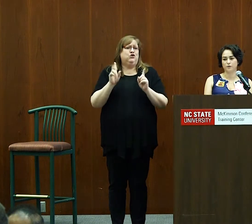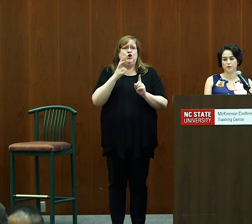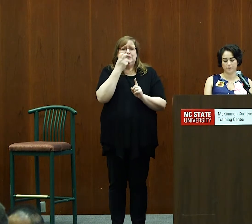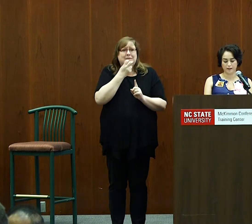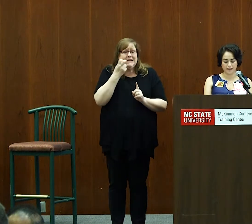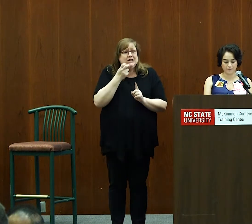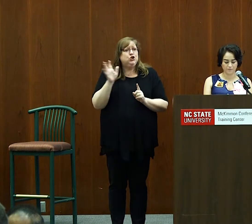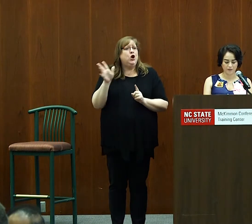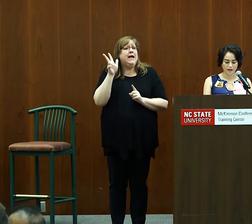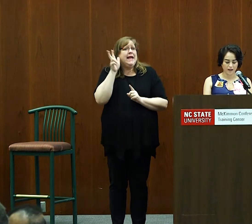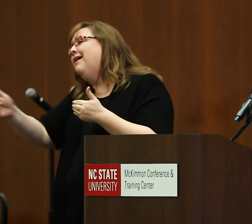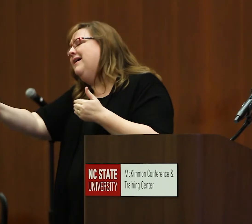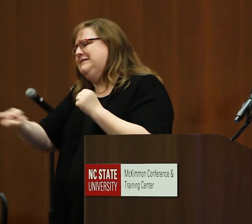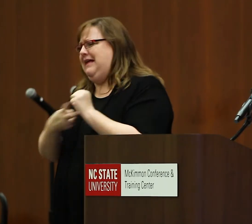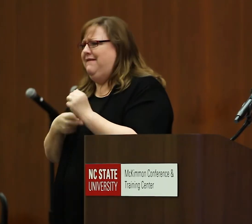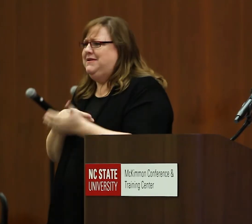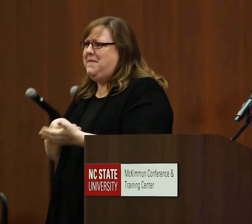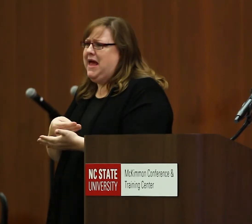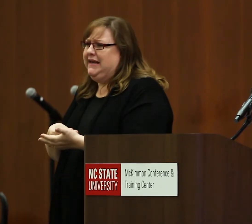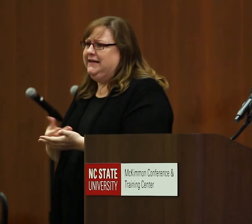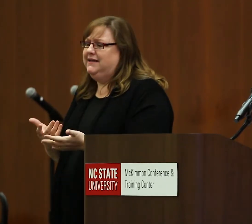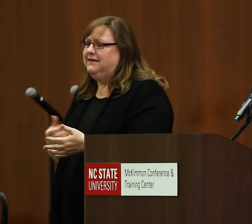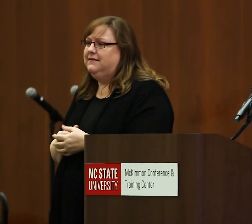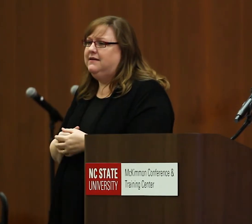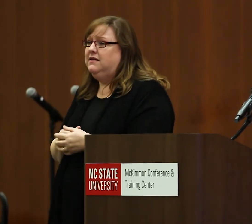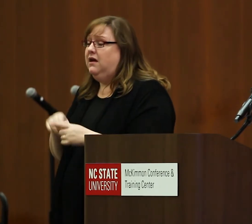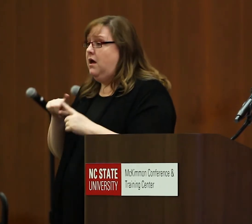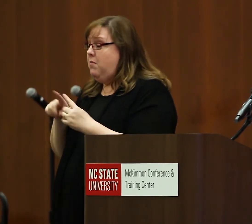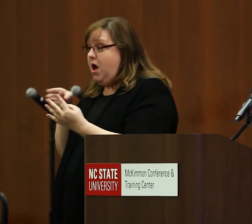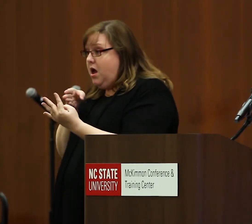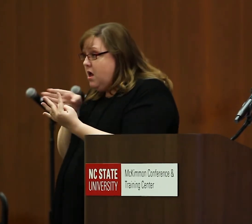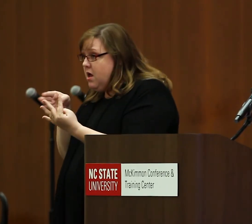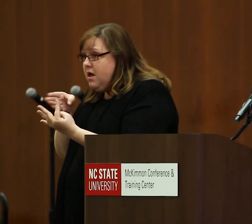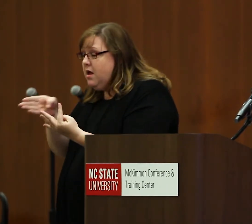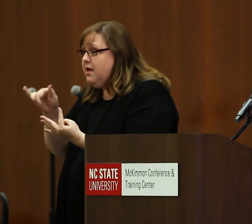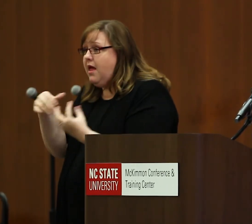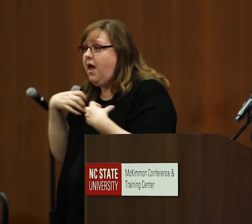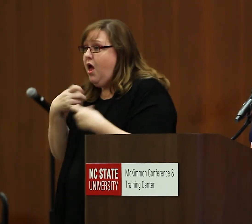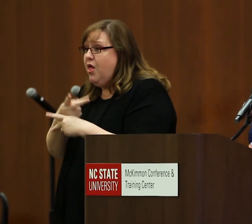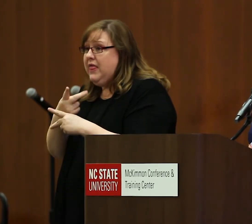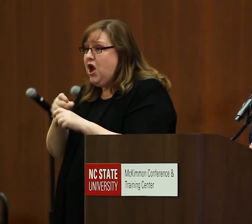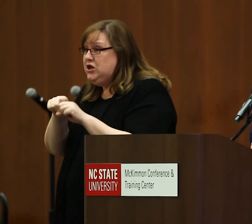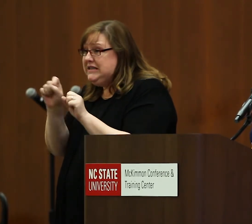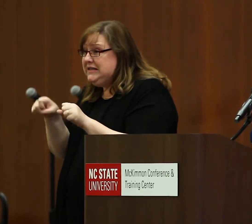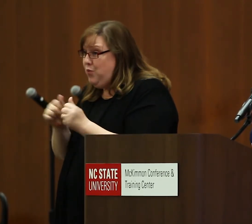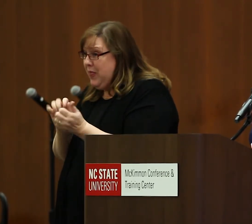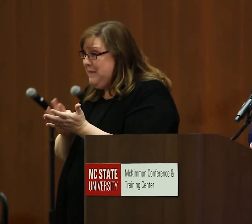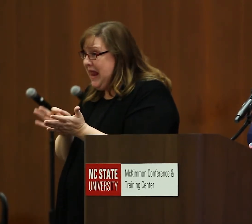But navigating the healthcare system with Medicaid, it isn't easy.